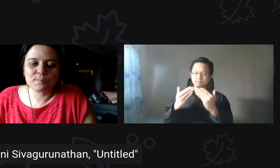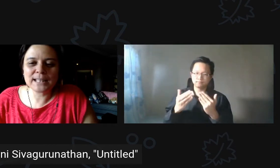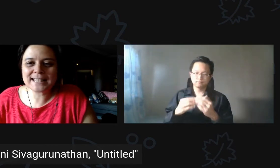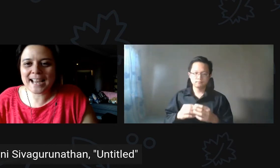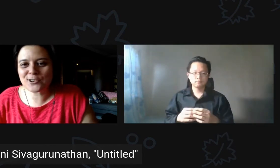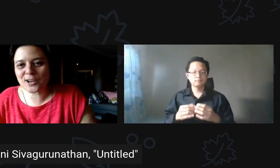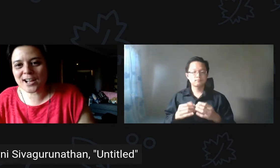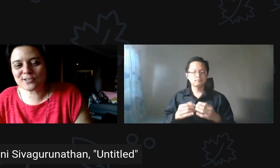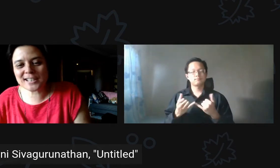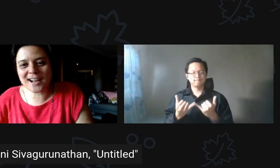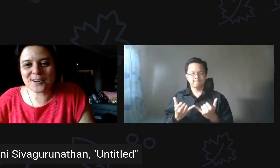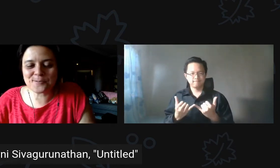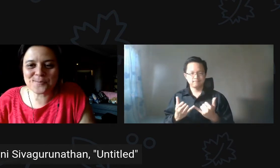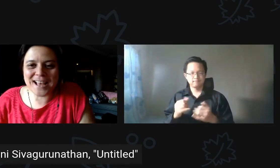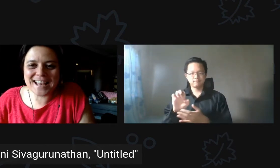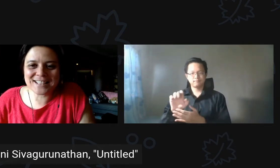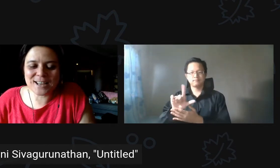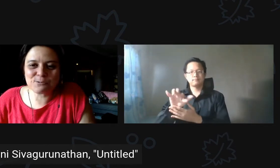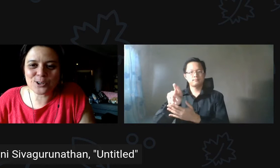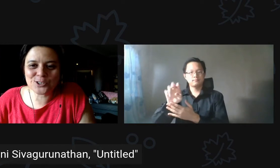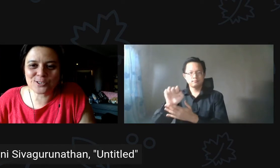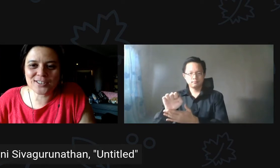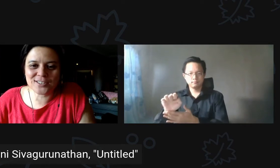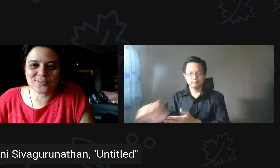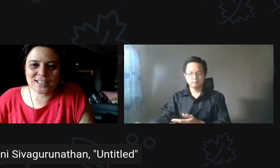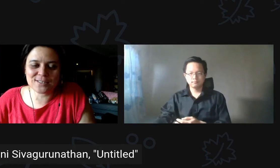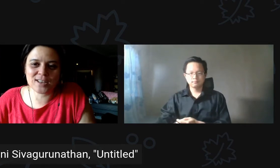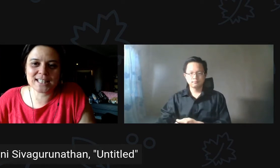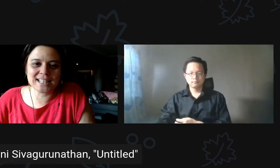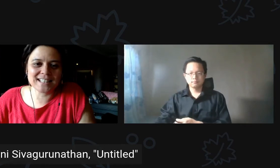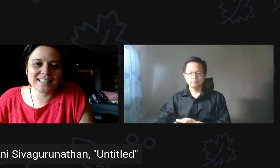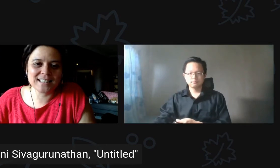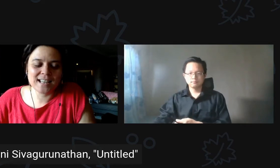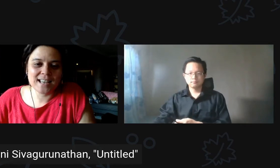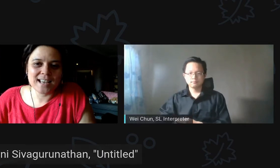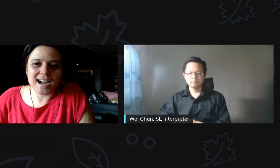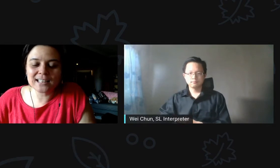Please hang around and watch the rest of the event.